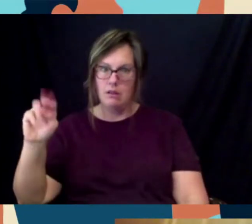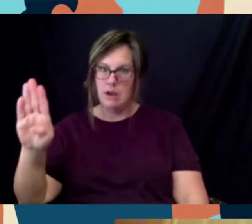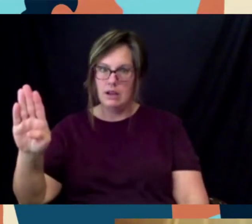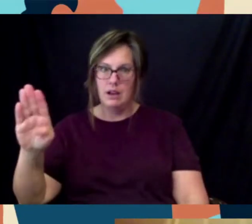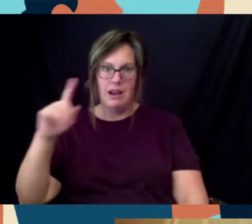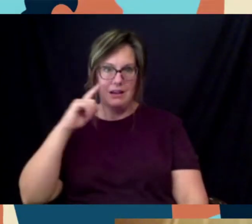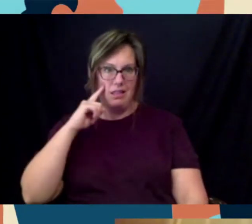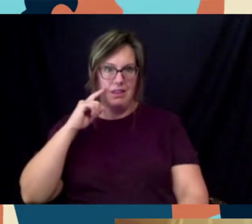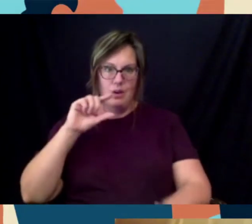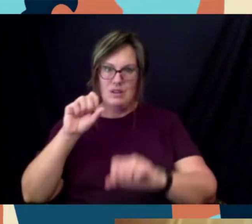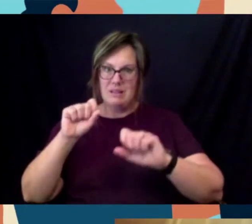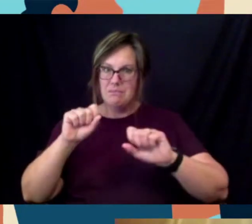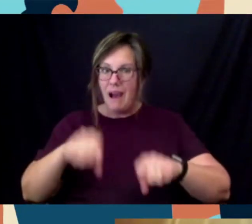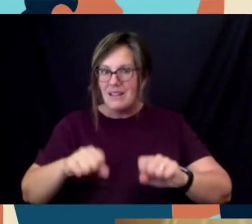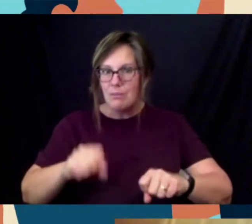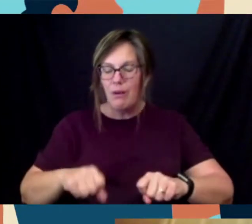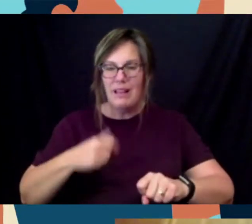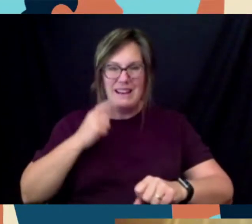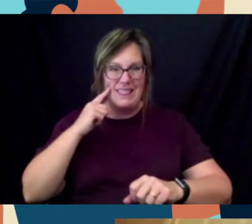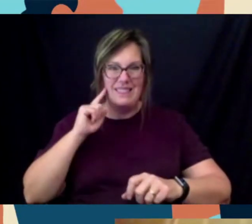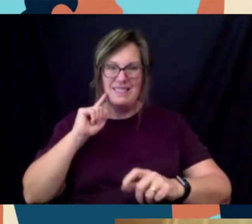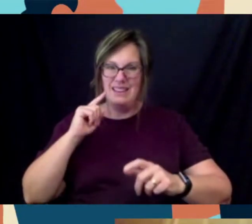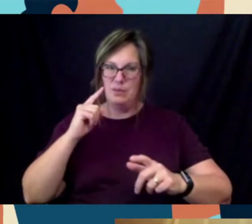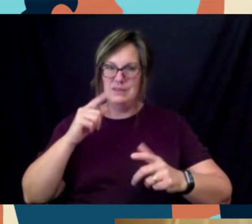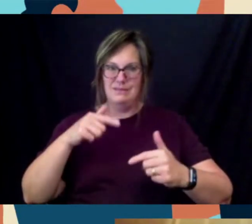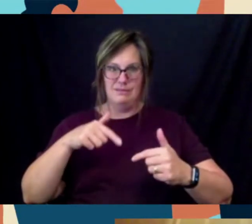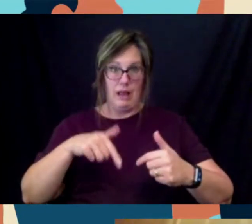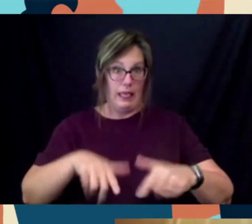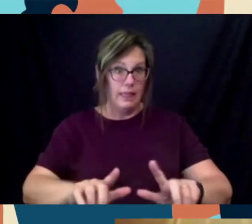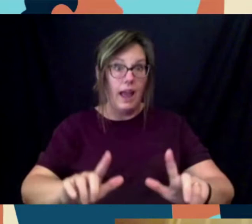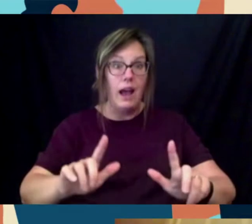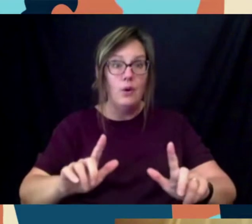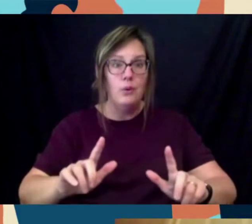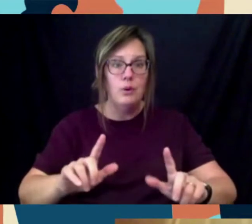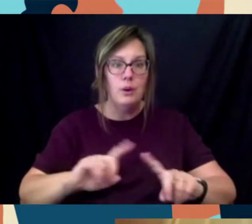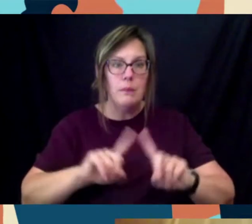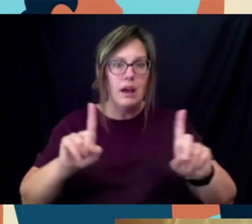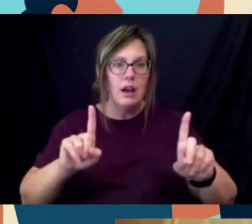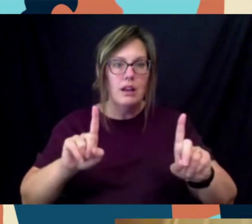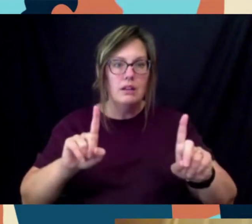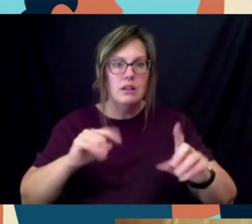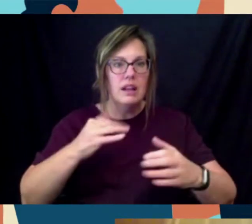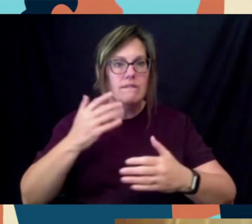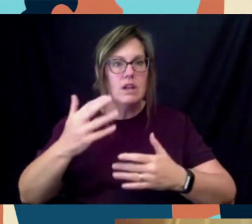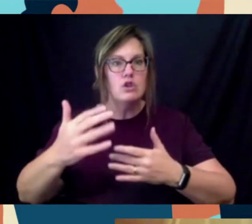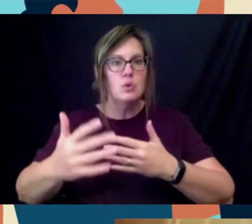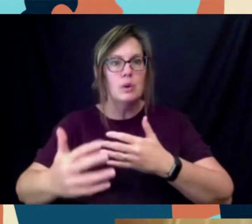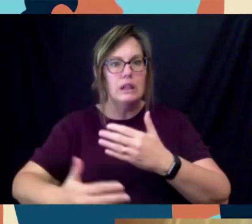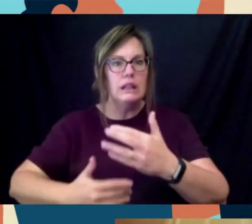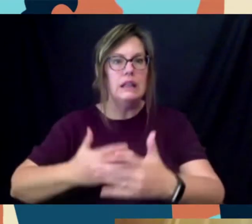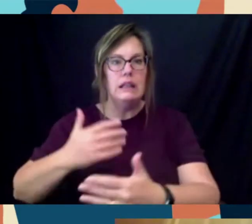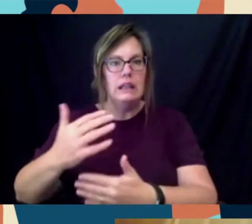and i didn't think it was allowed but eventually the more i got exposed to the gender spectrum